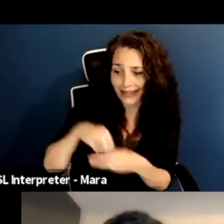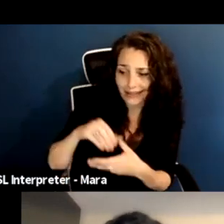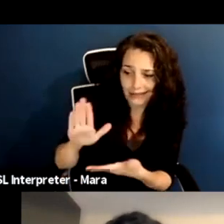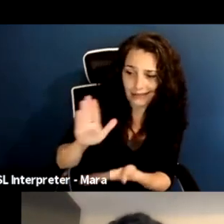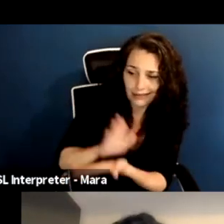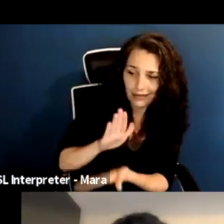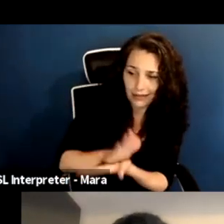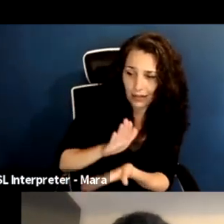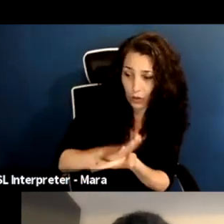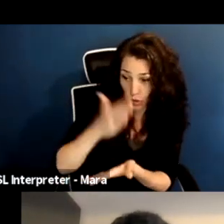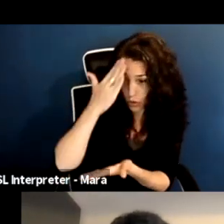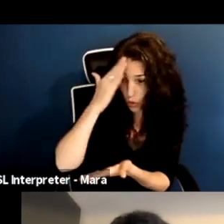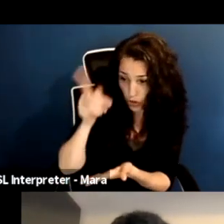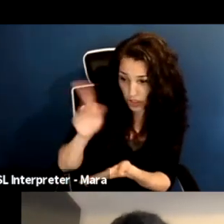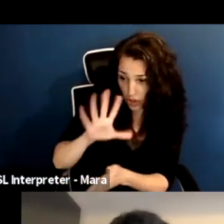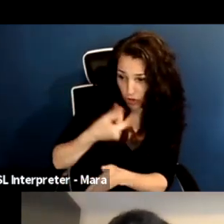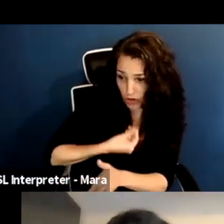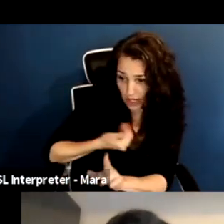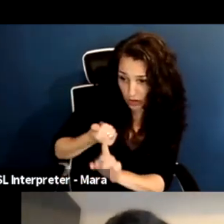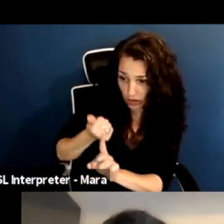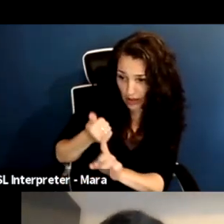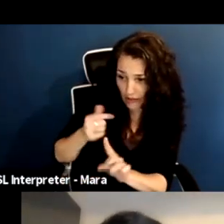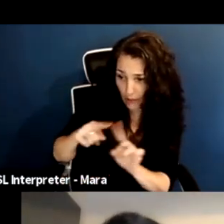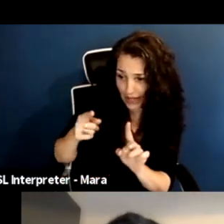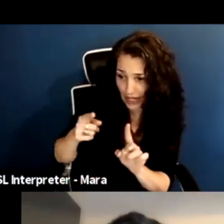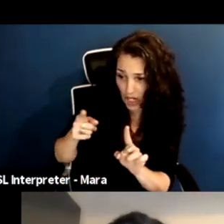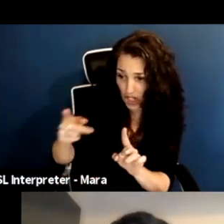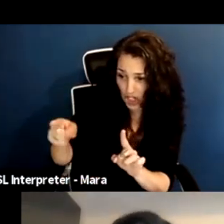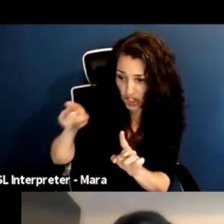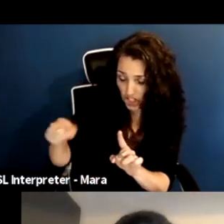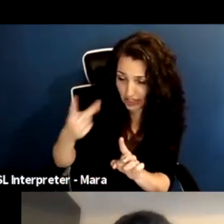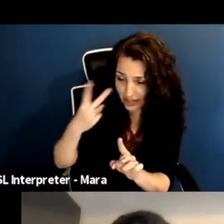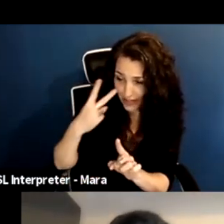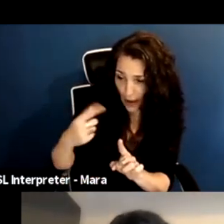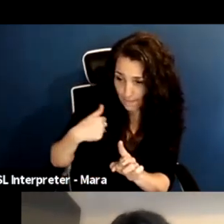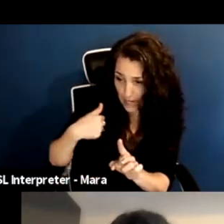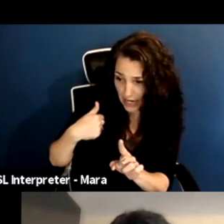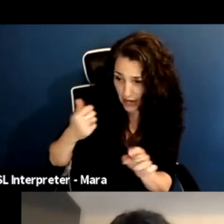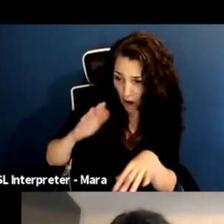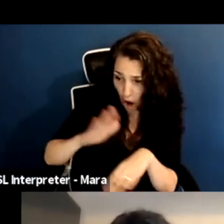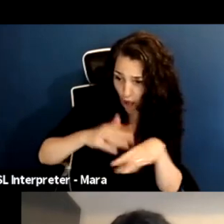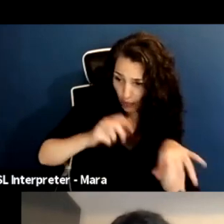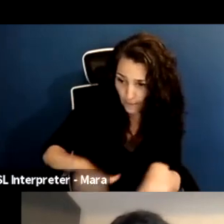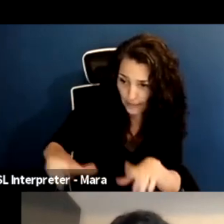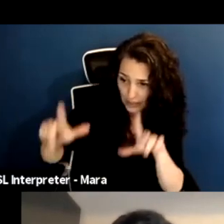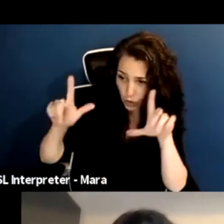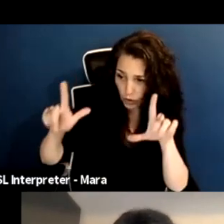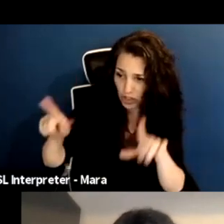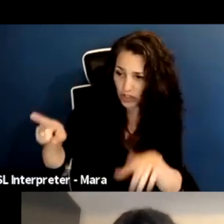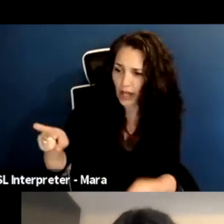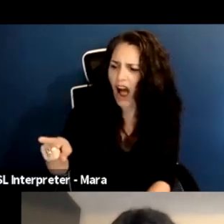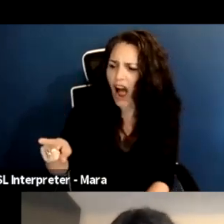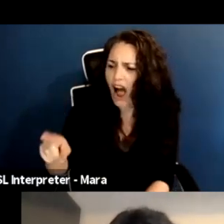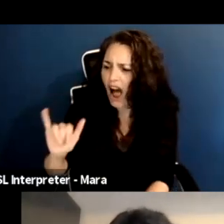but seeing me on the big screen it gives her hope that she doesn't have to be so resilient